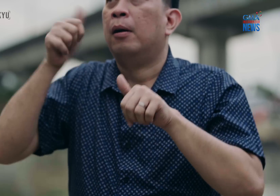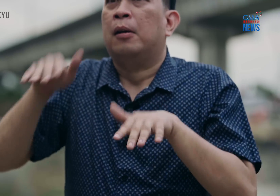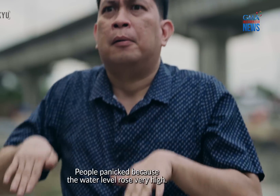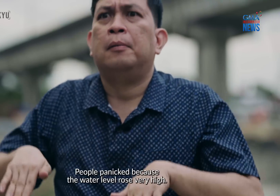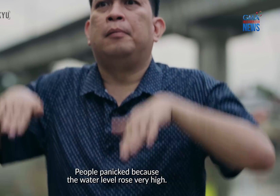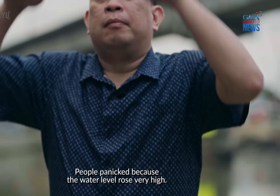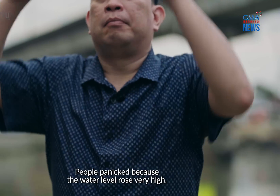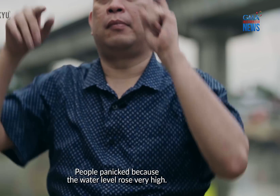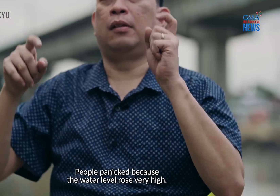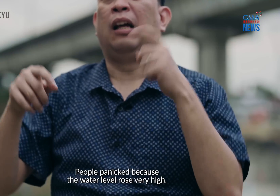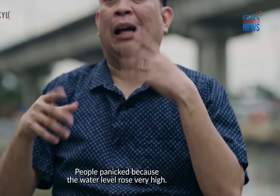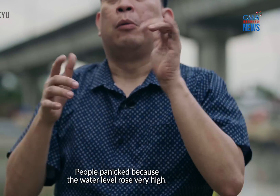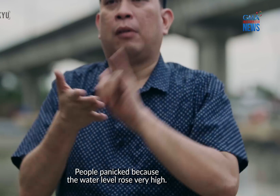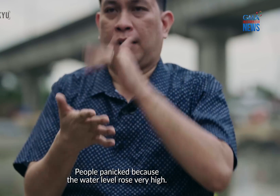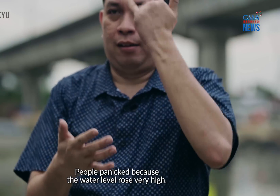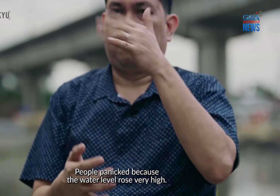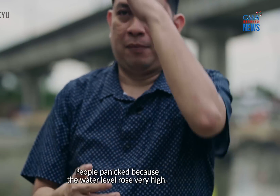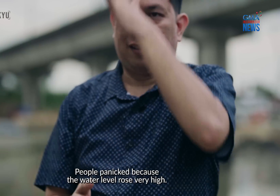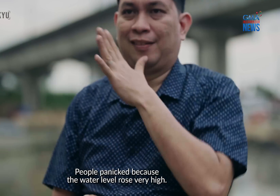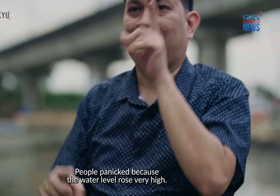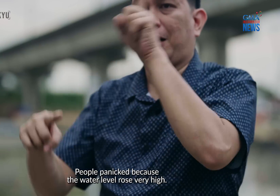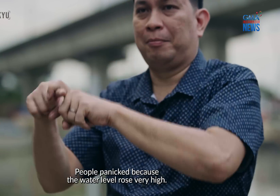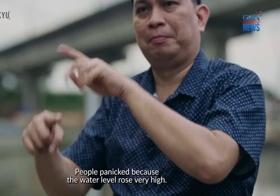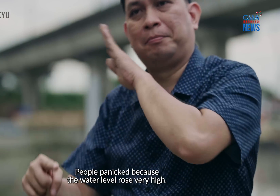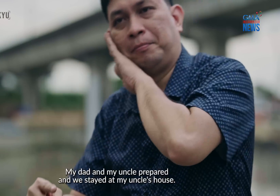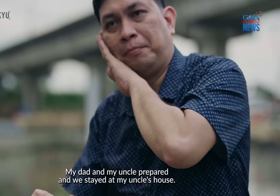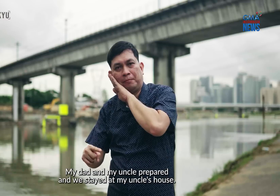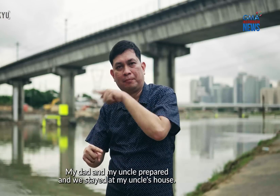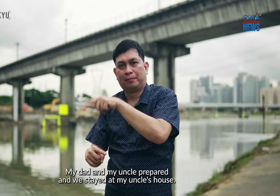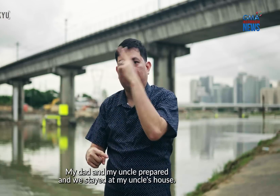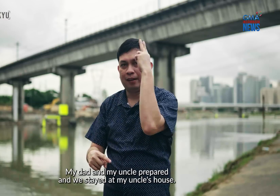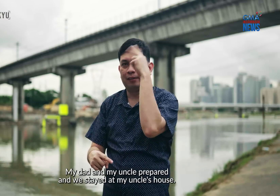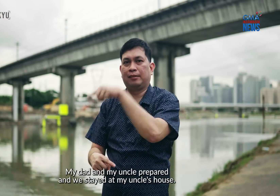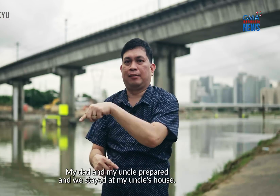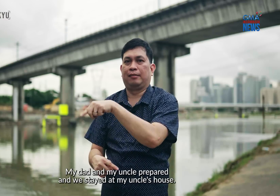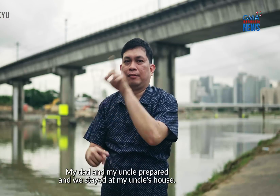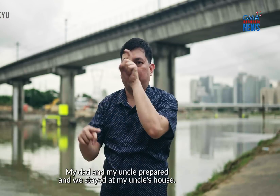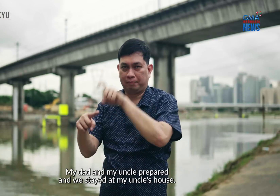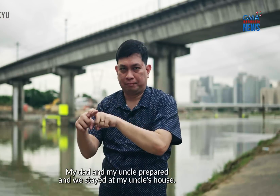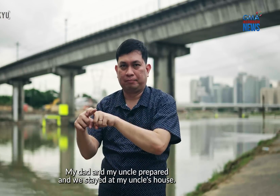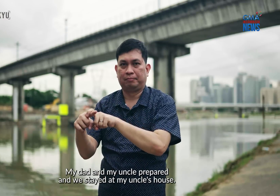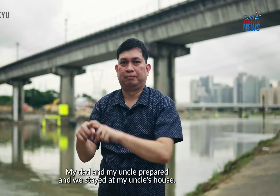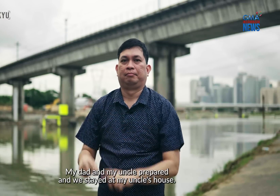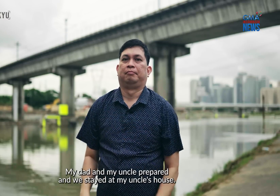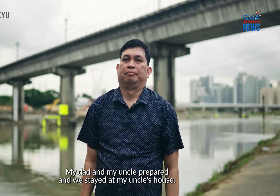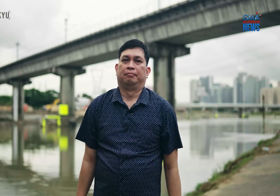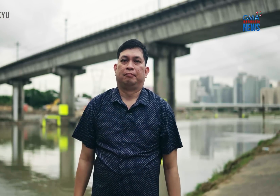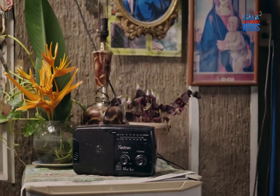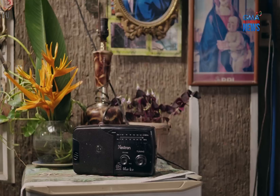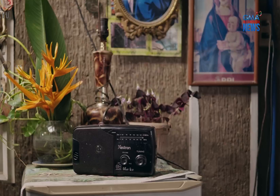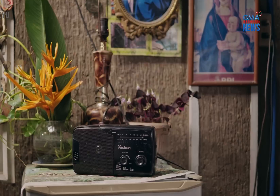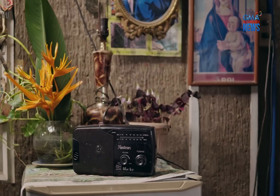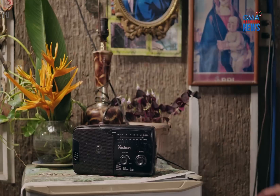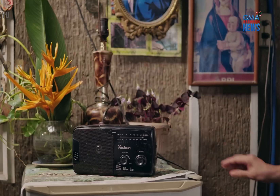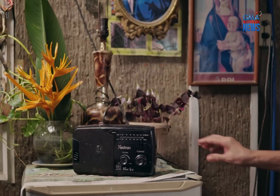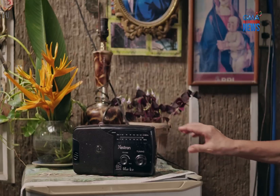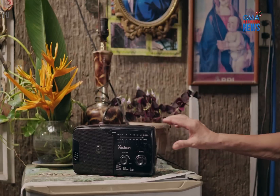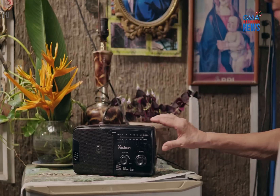My parents were informed in advance to prepare because Ulysses was coming and there might be flooding again.